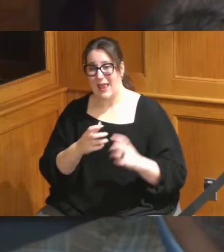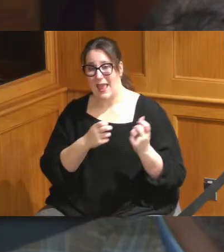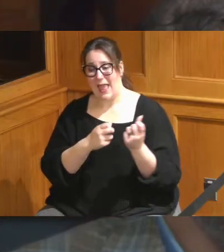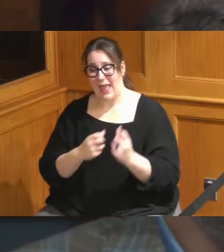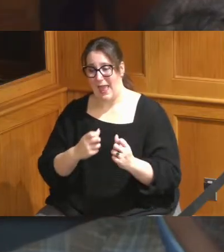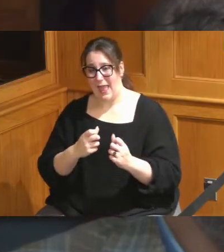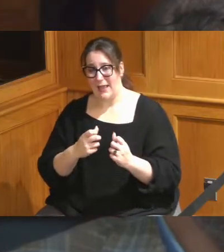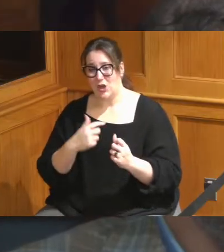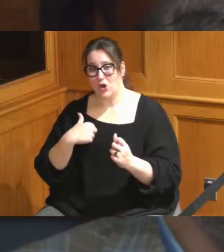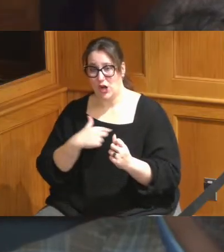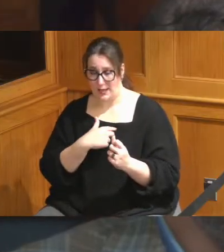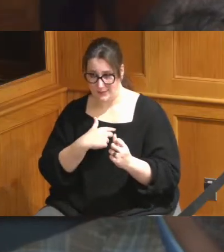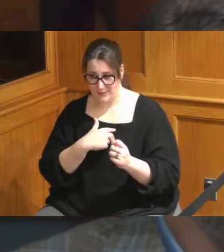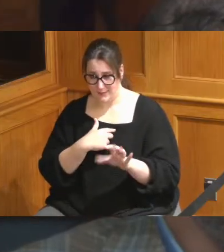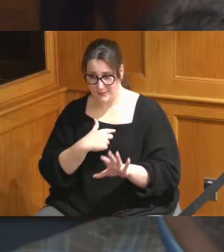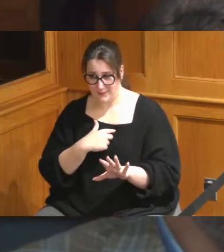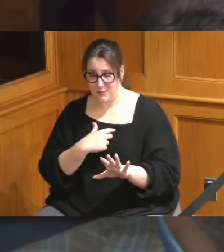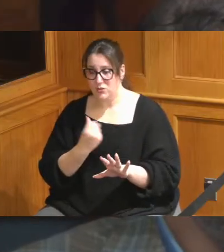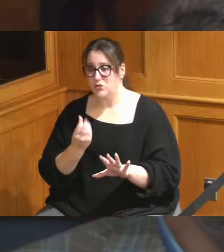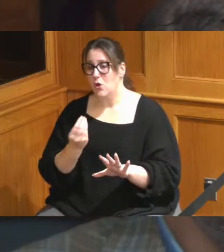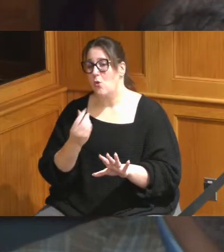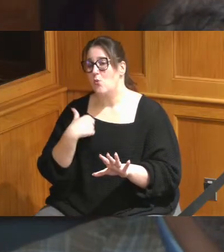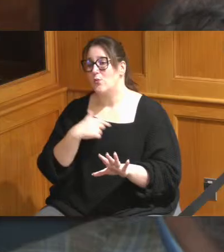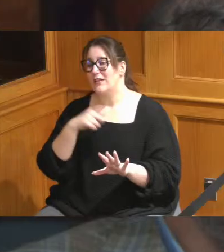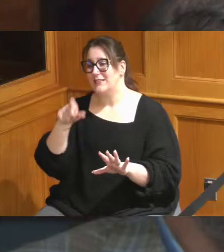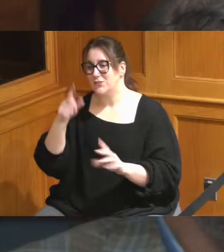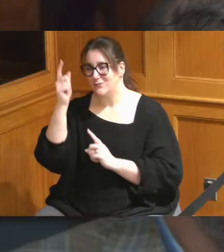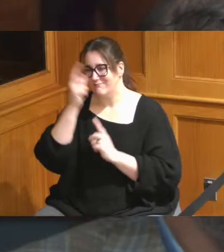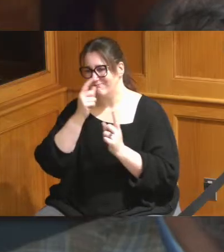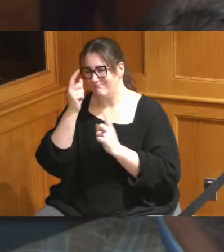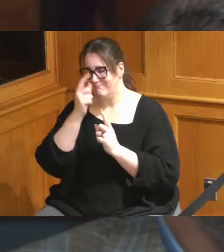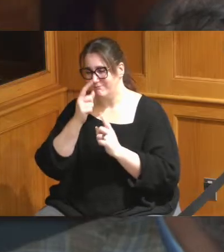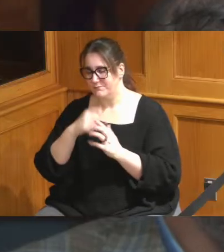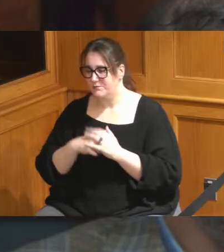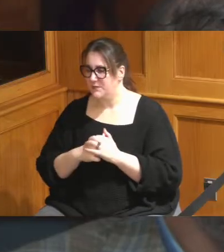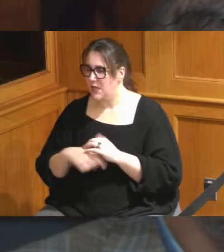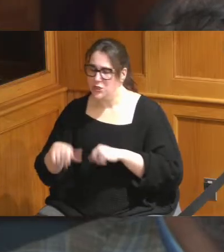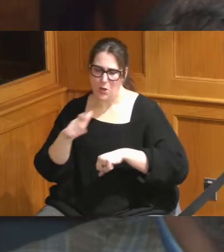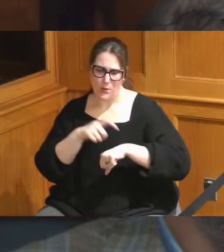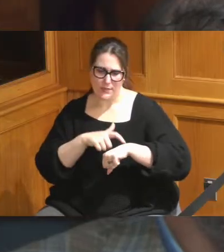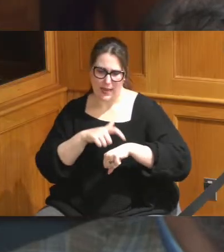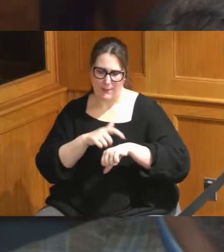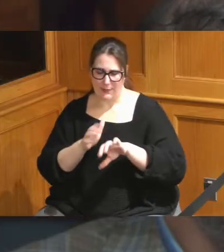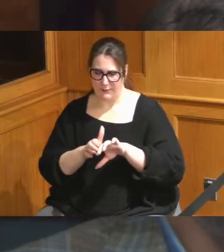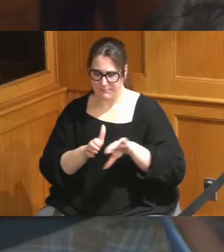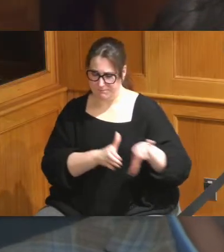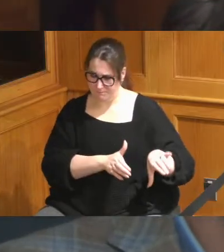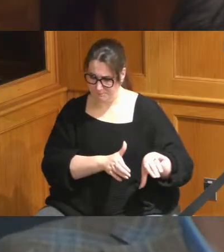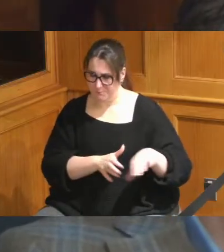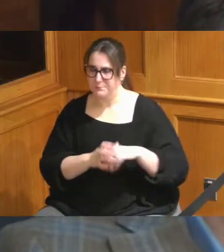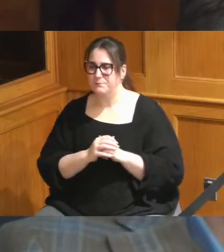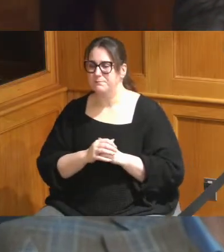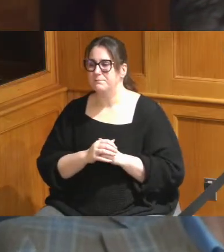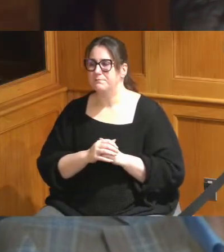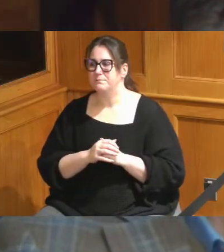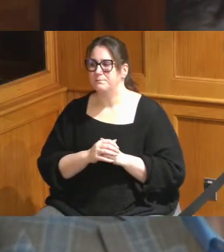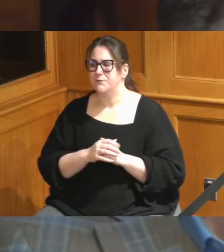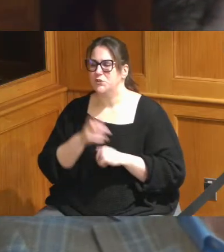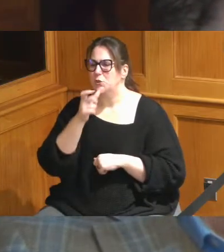has to be in the proposal. The other thing is, so we got timing, we got who's making the decisions